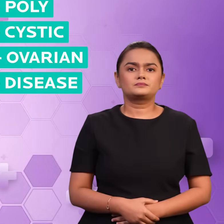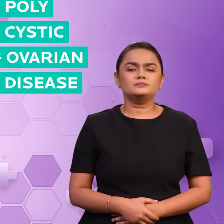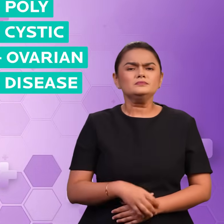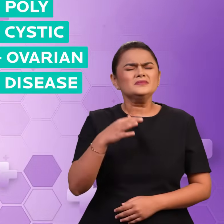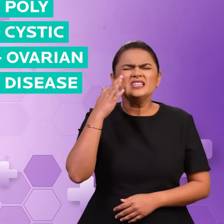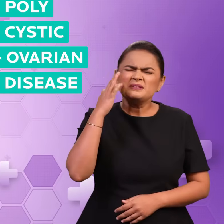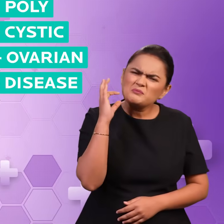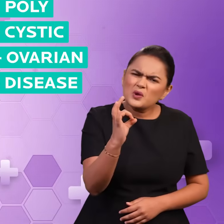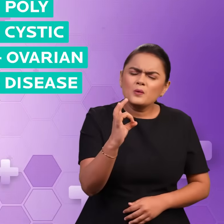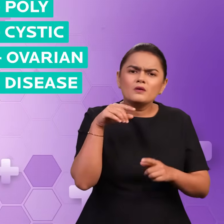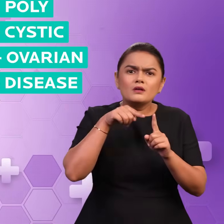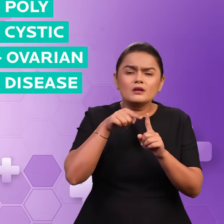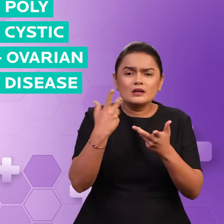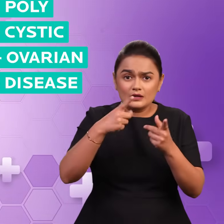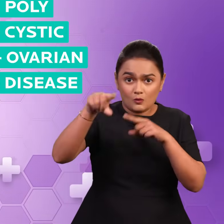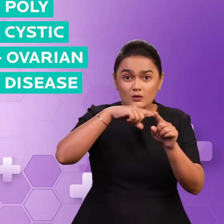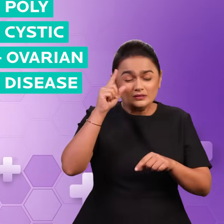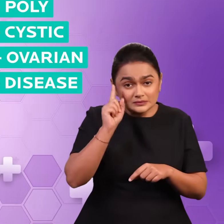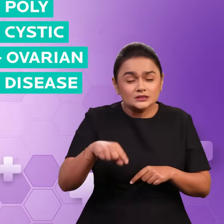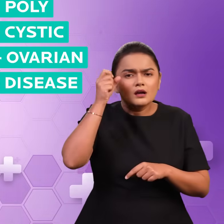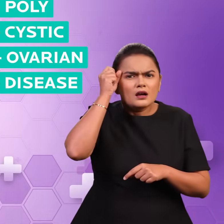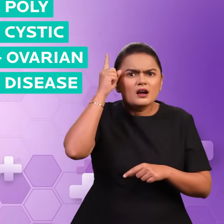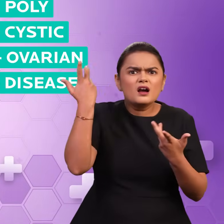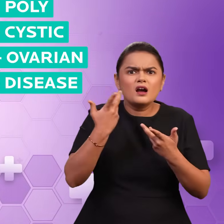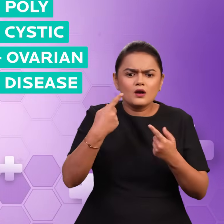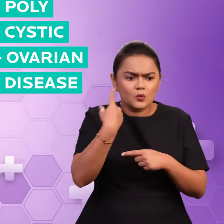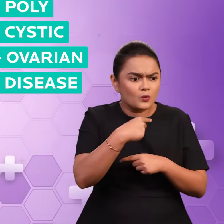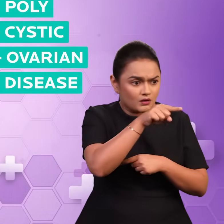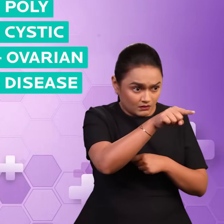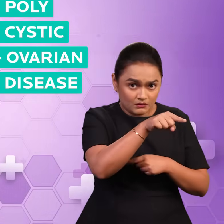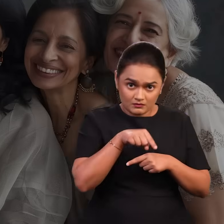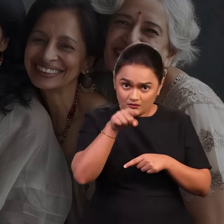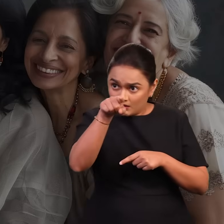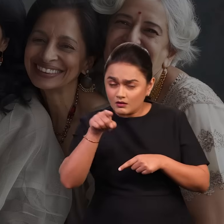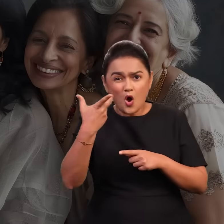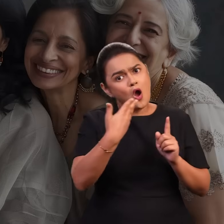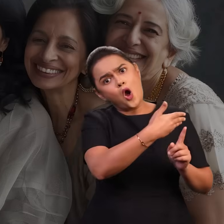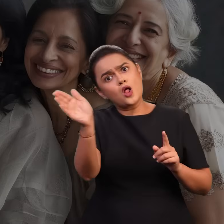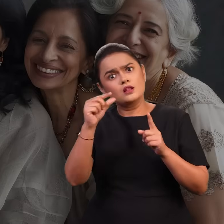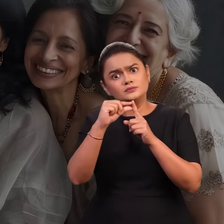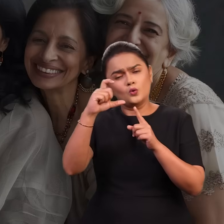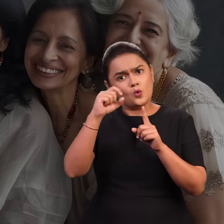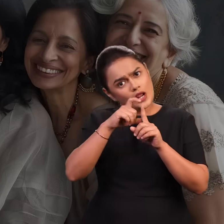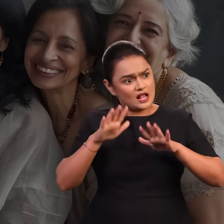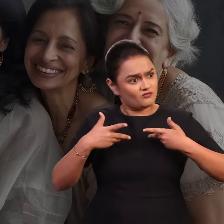The most important thing here to understand is who experiences this. Does everyone suffer from PCOD?